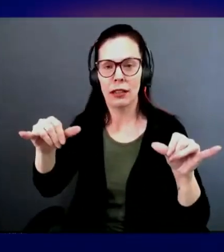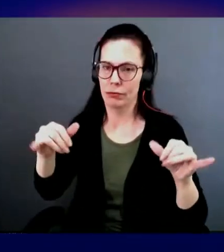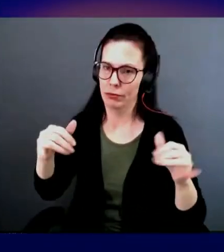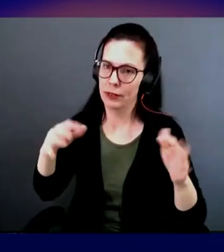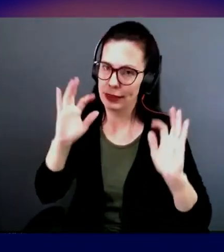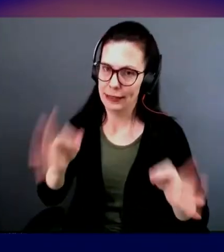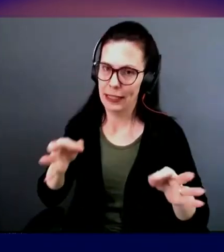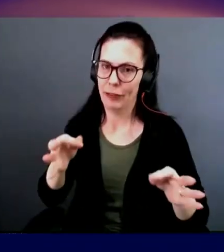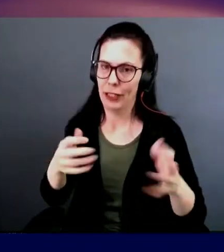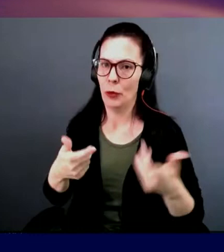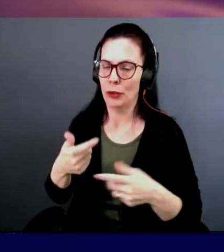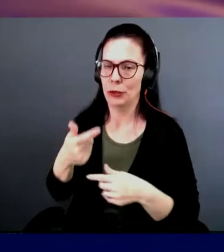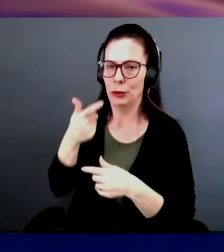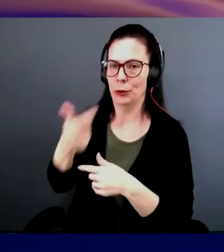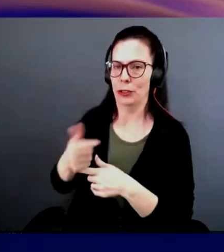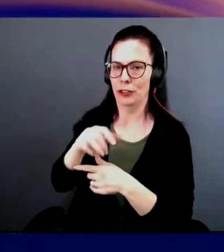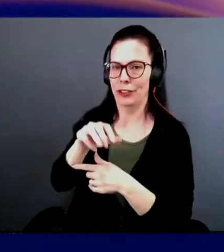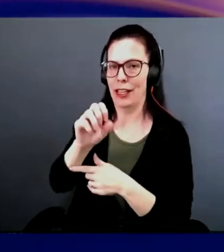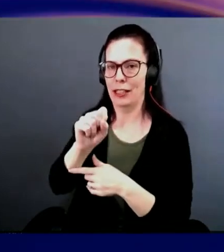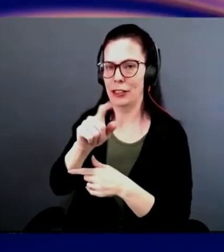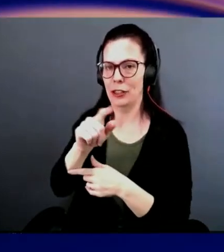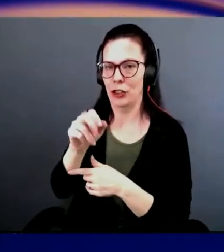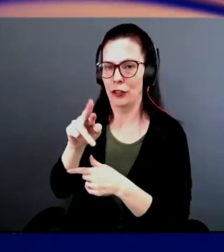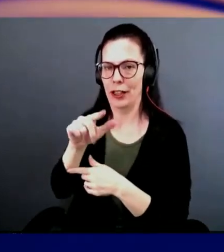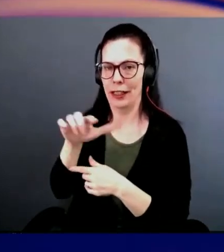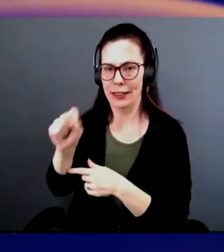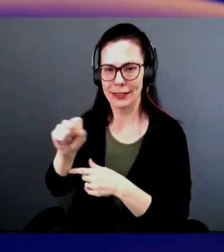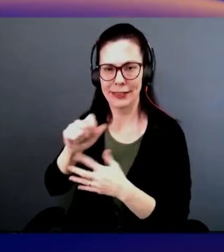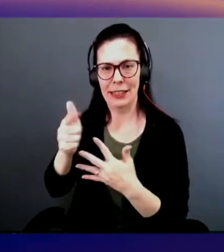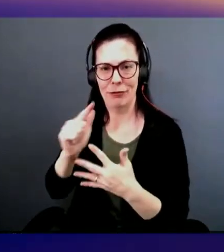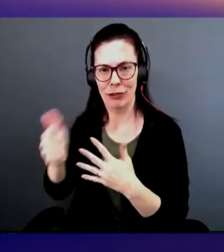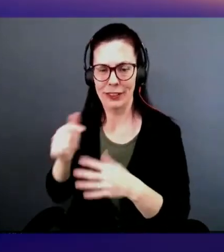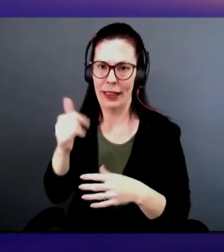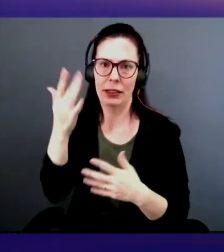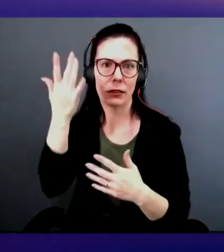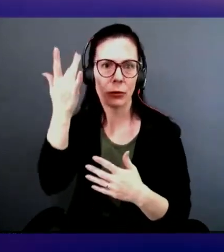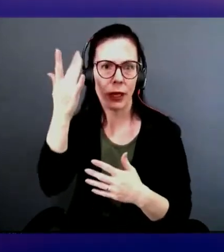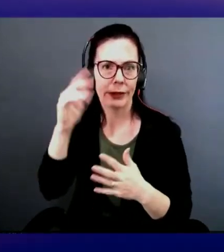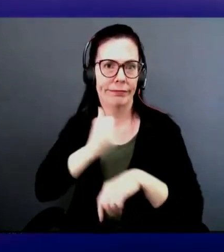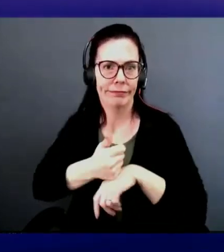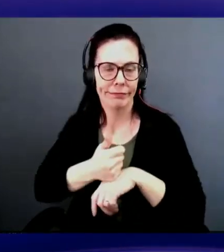the serverless inference because that's exactly what it's there for. What else did we have? What else do we have?